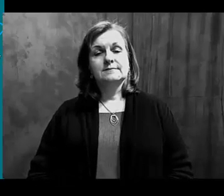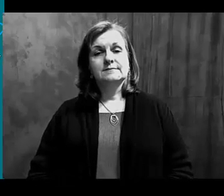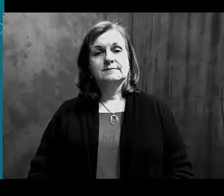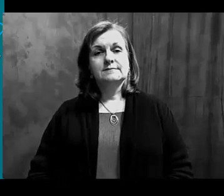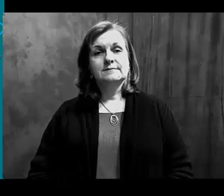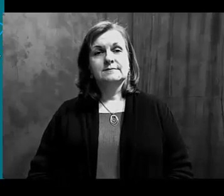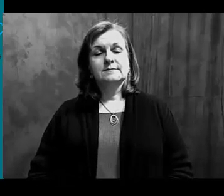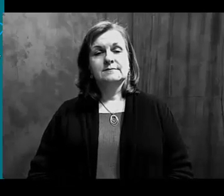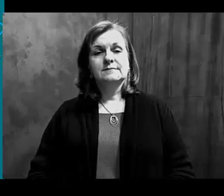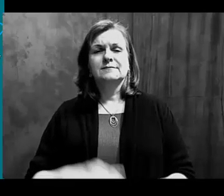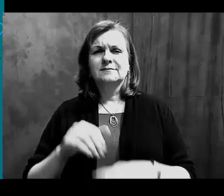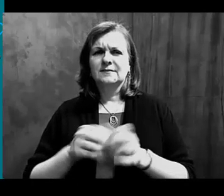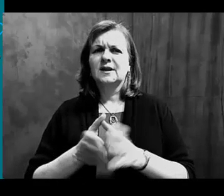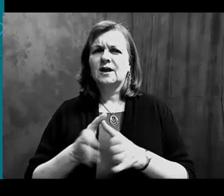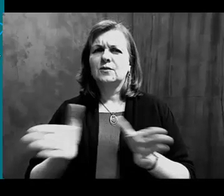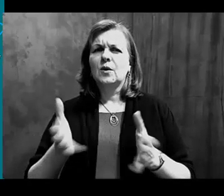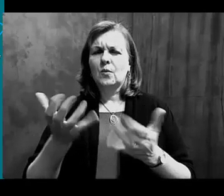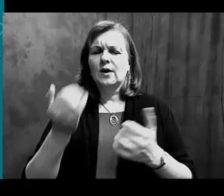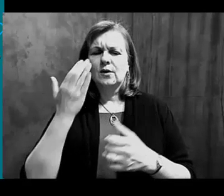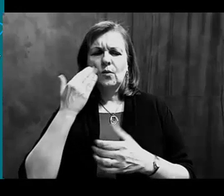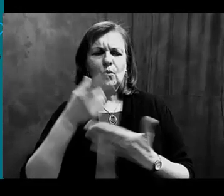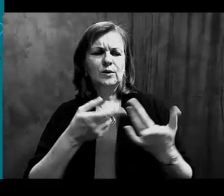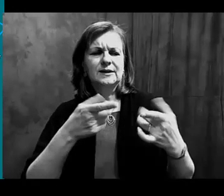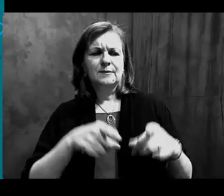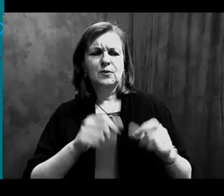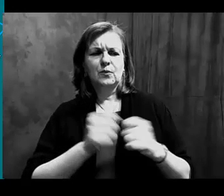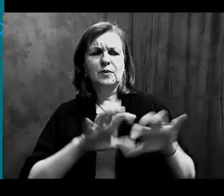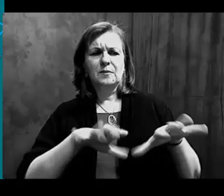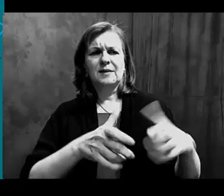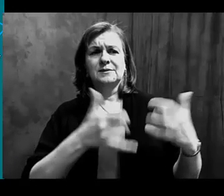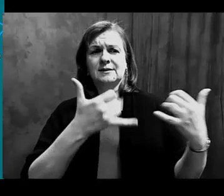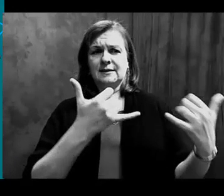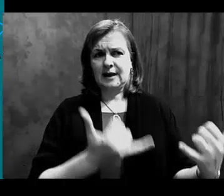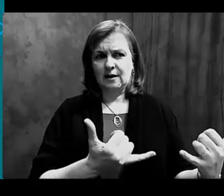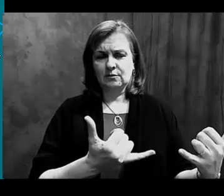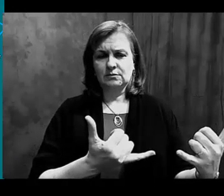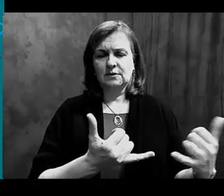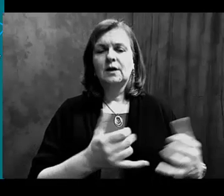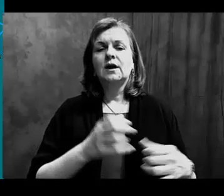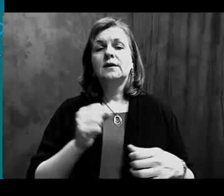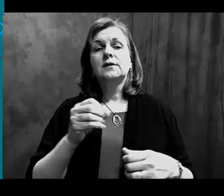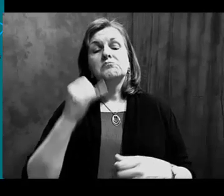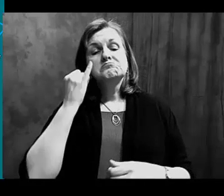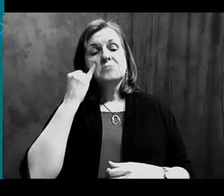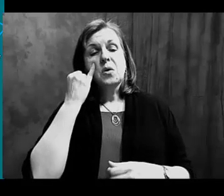we also want to know in general what's going on with these populations